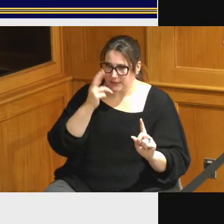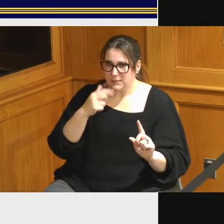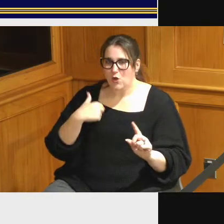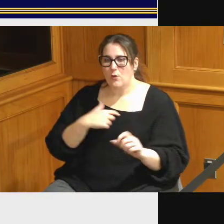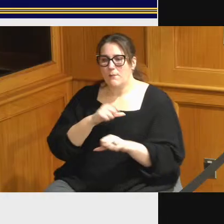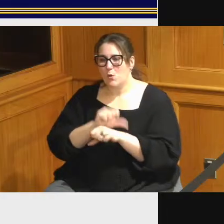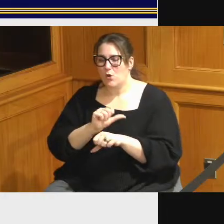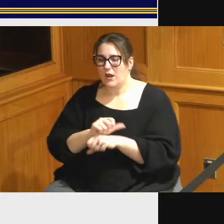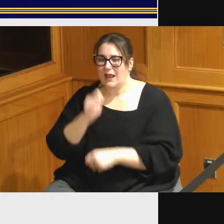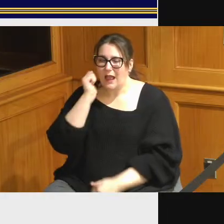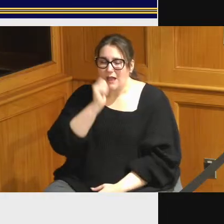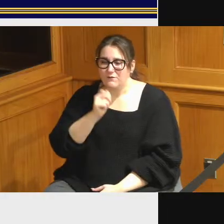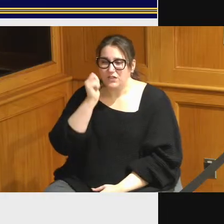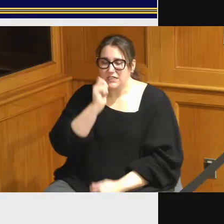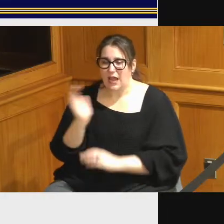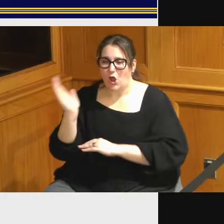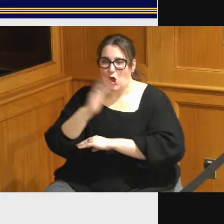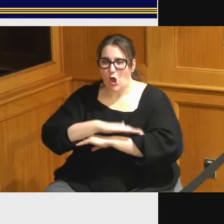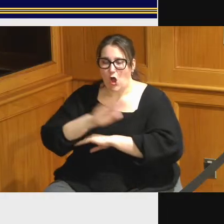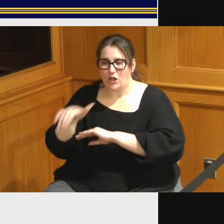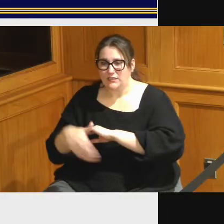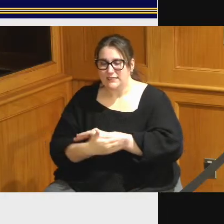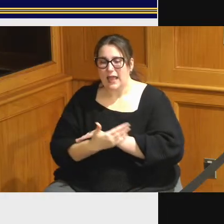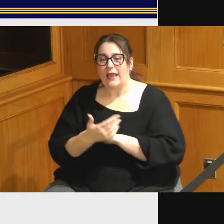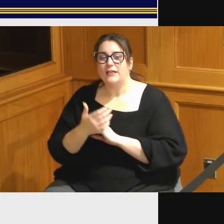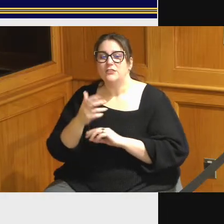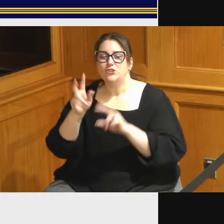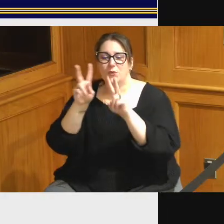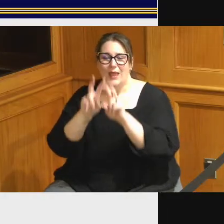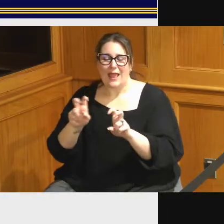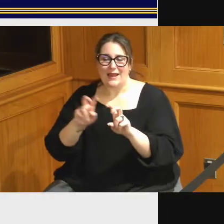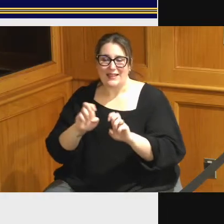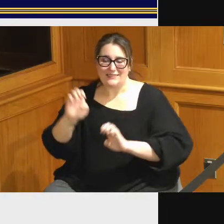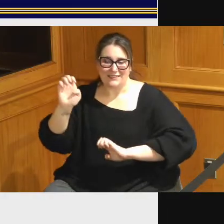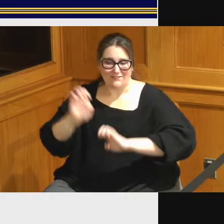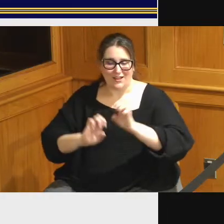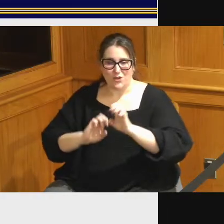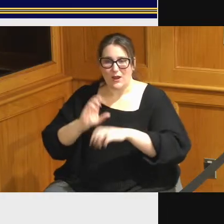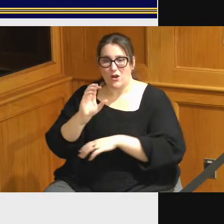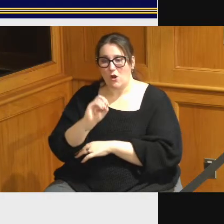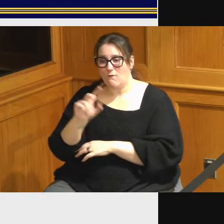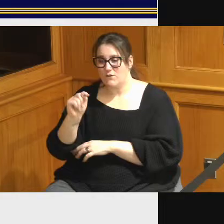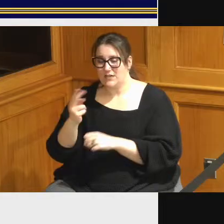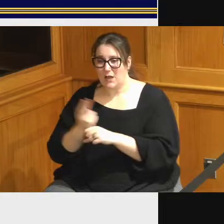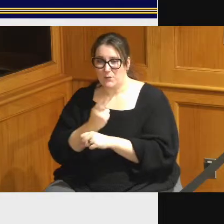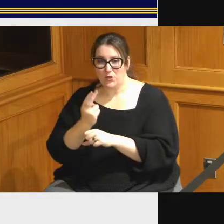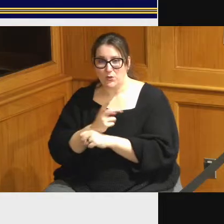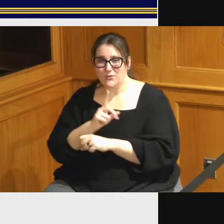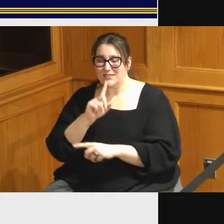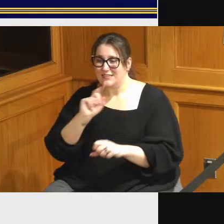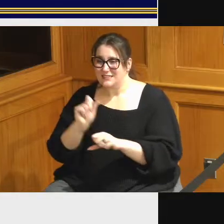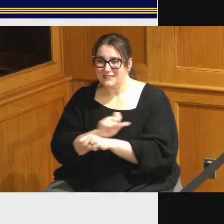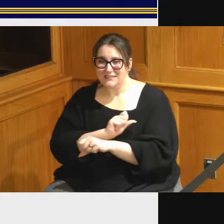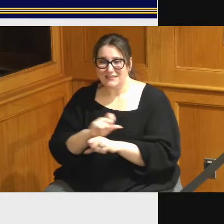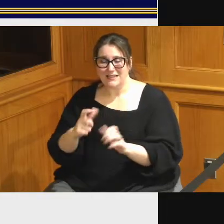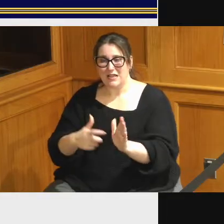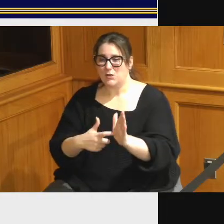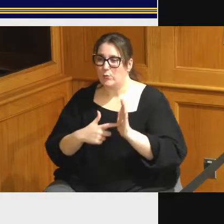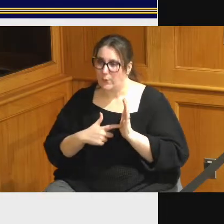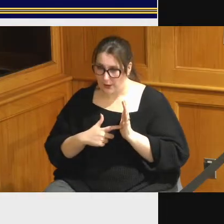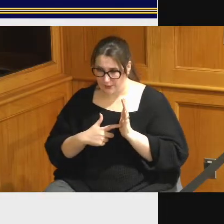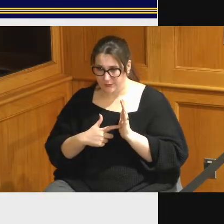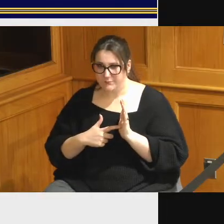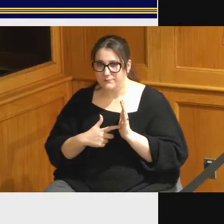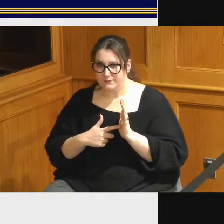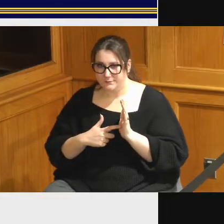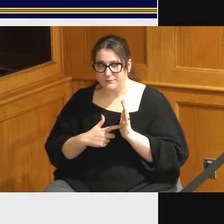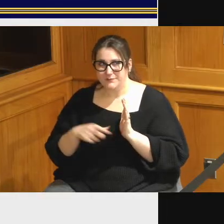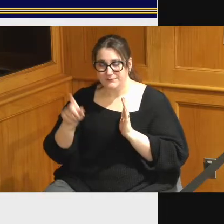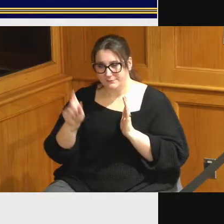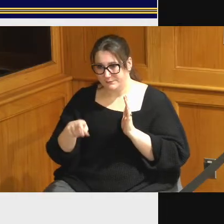is to analyze and evaluate what overtime use is absolutely necessary. And as we know, overtime